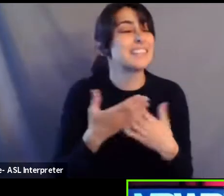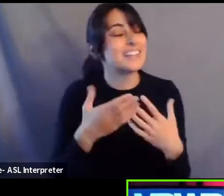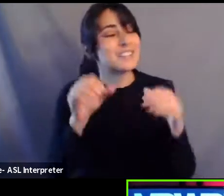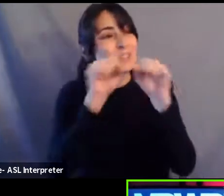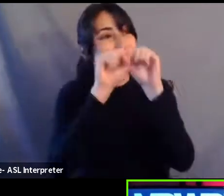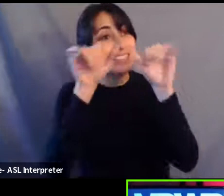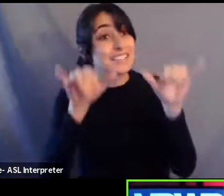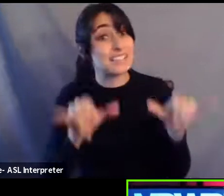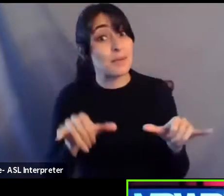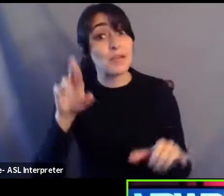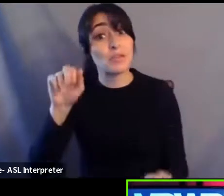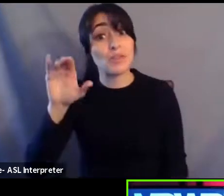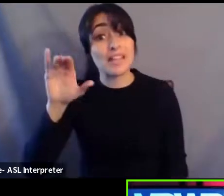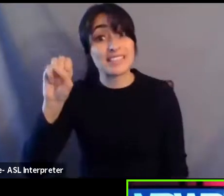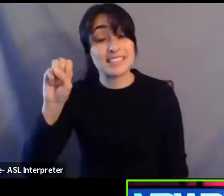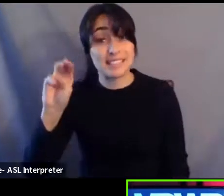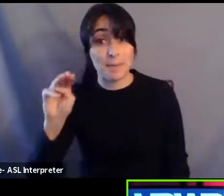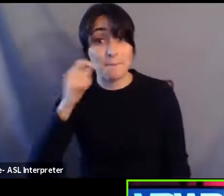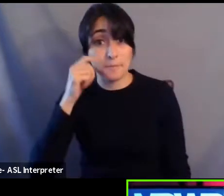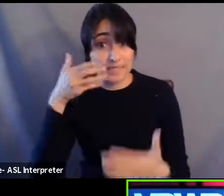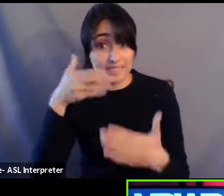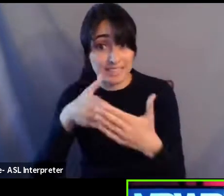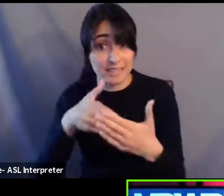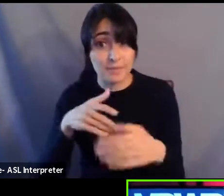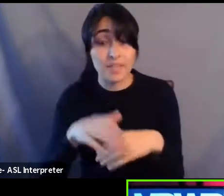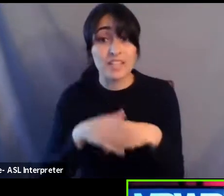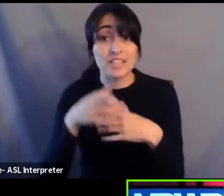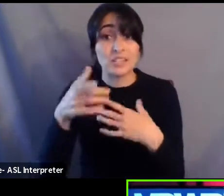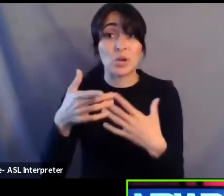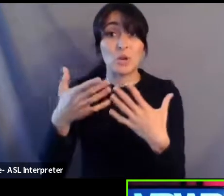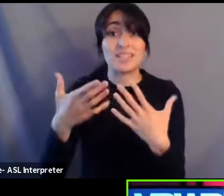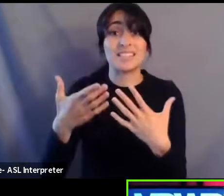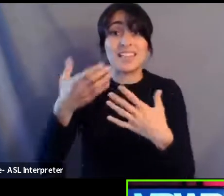is the institutional and structural racism that's embedded